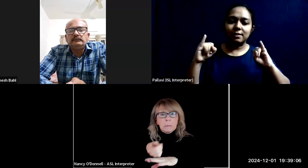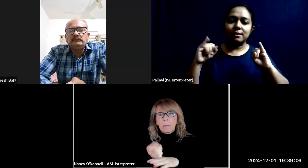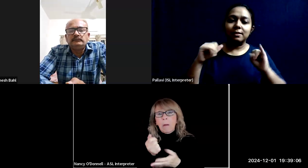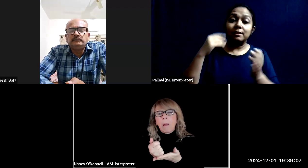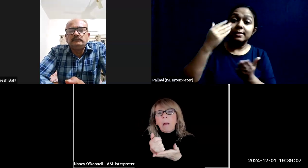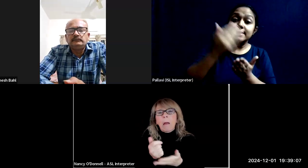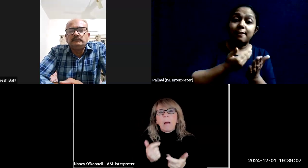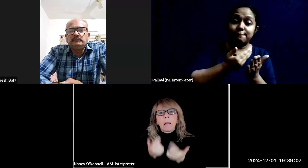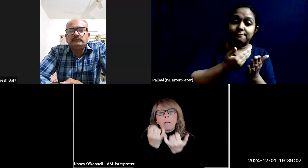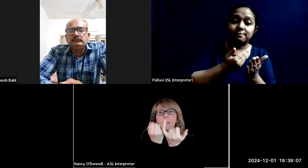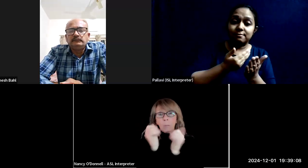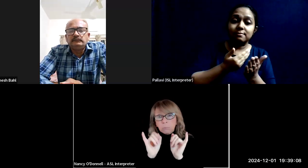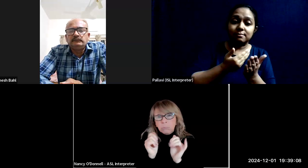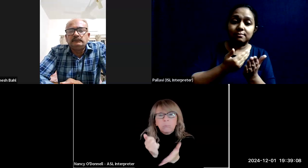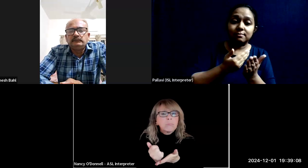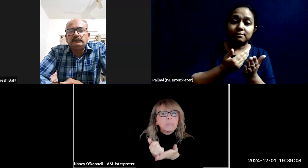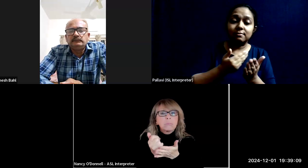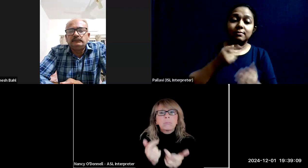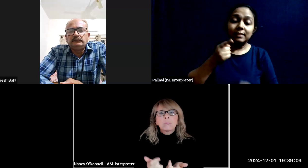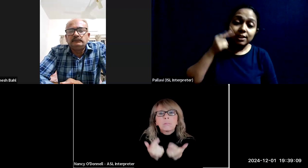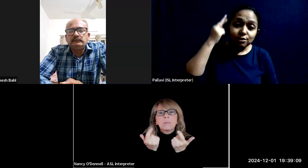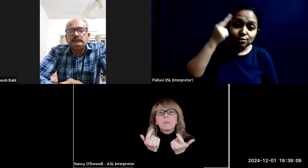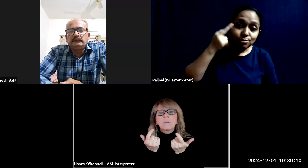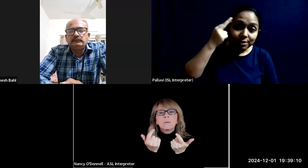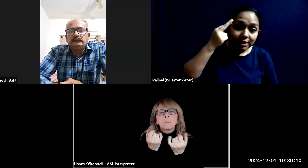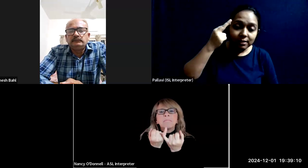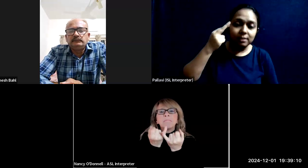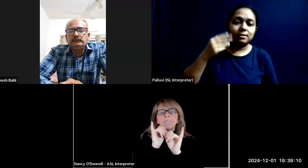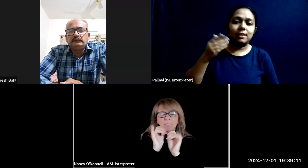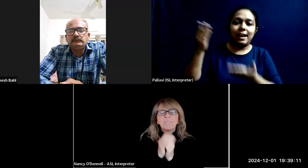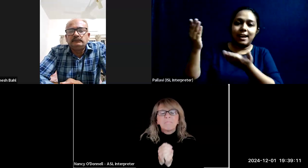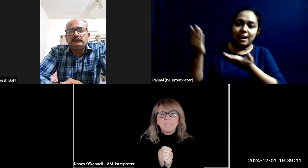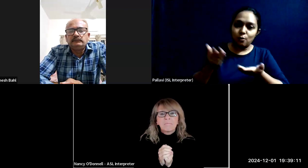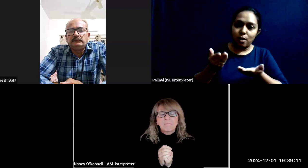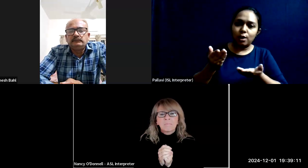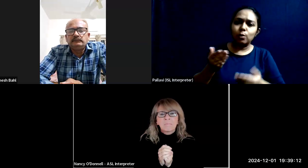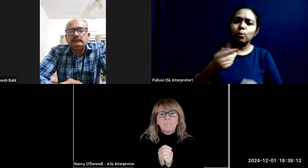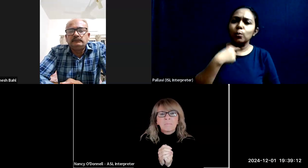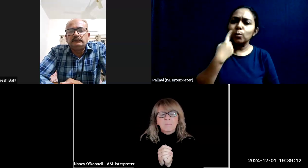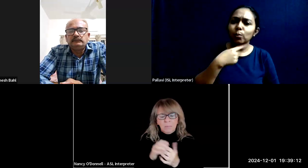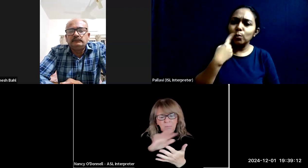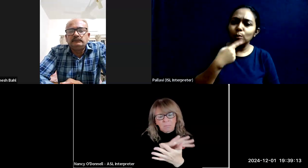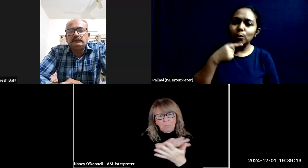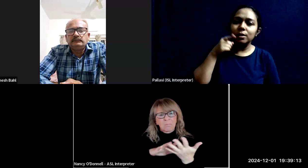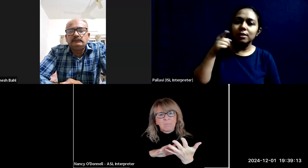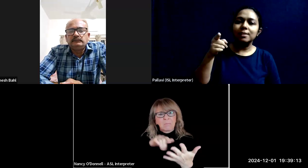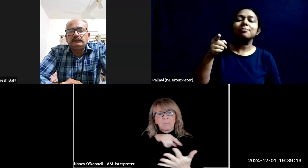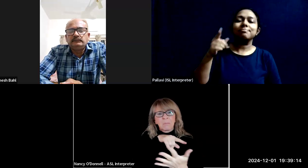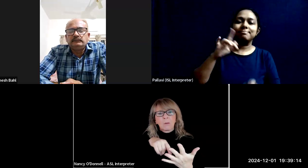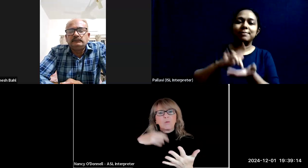And this is the reason why I invited a speaker from Torchit.